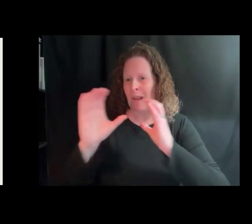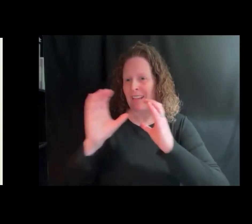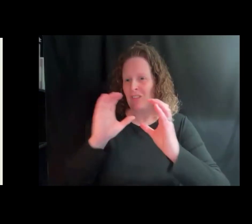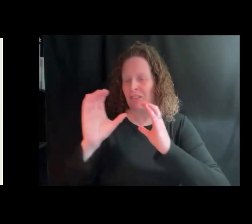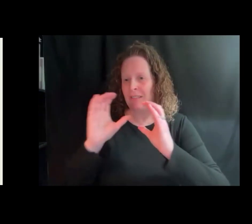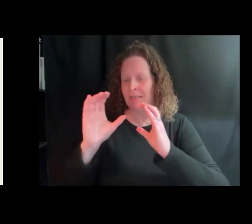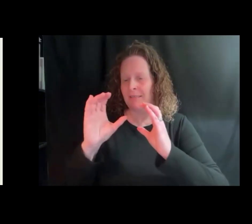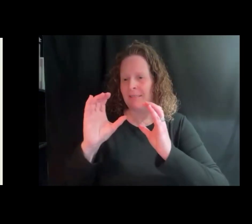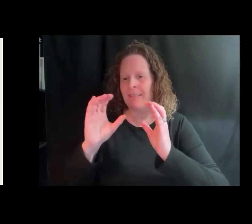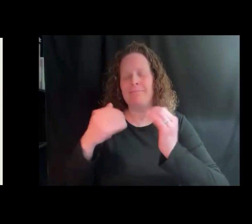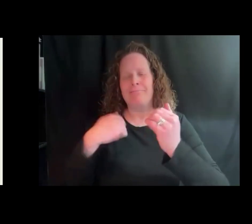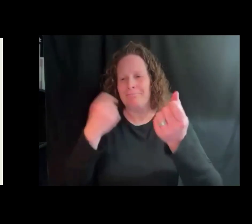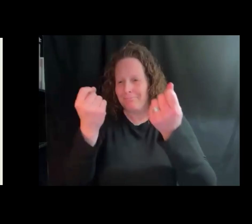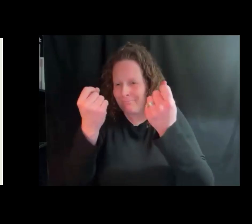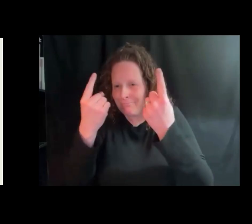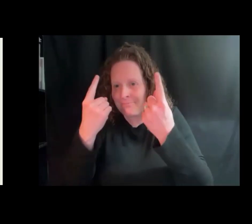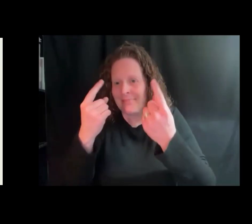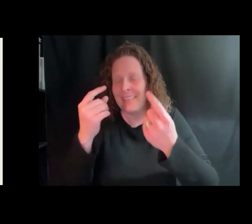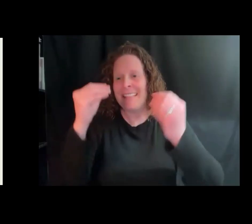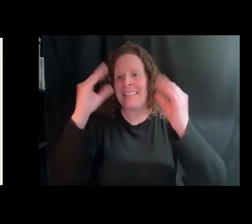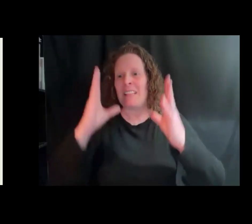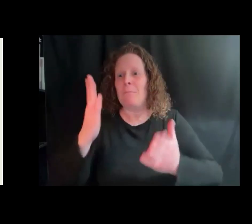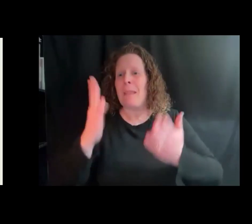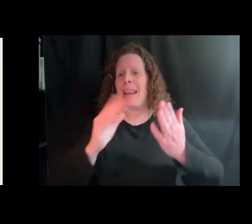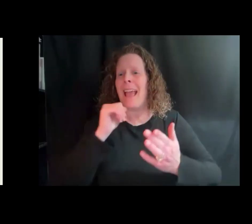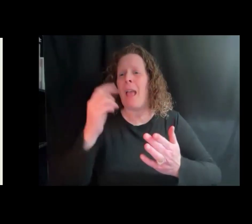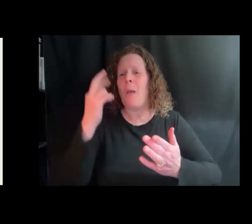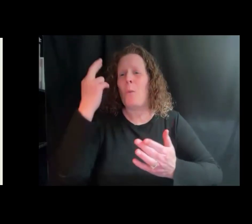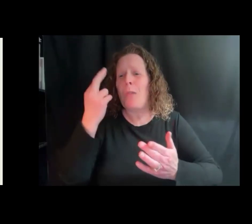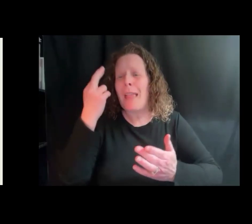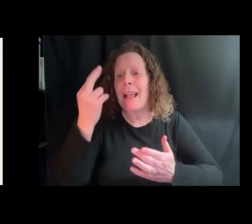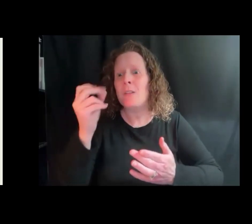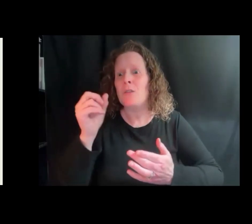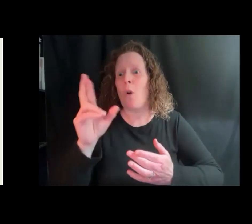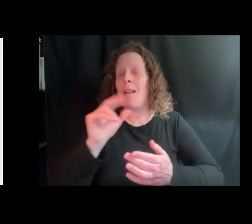Do not block their line of sight. I understand